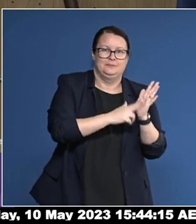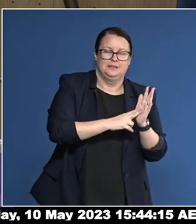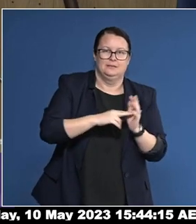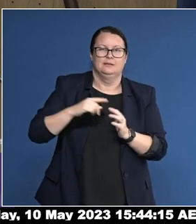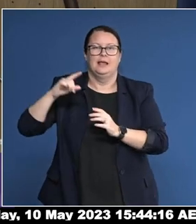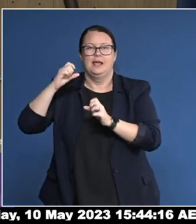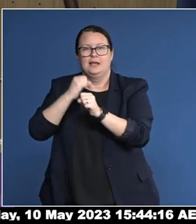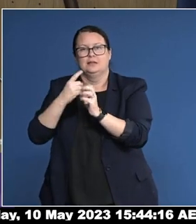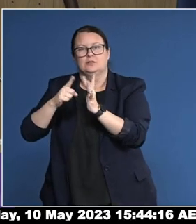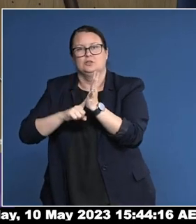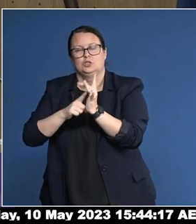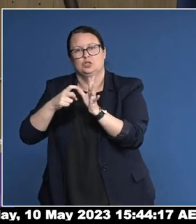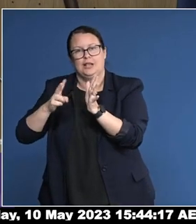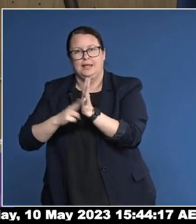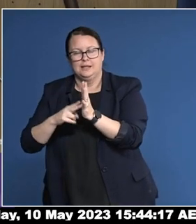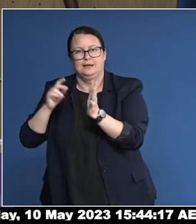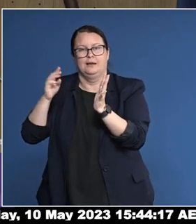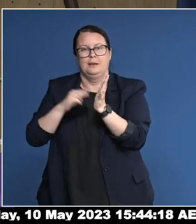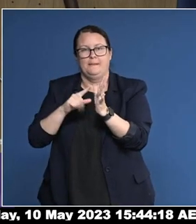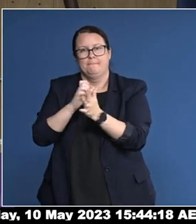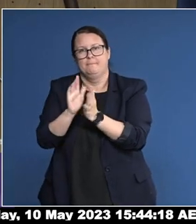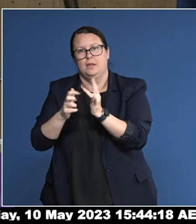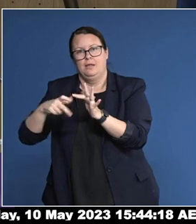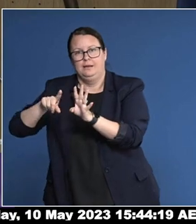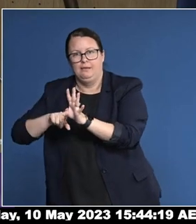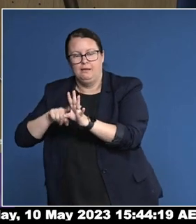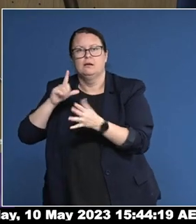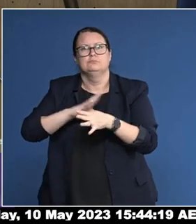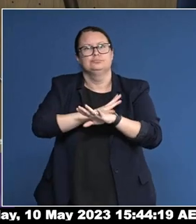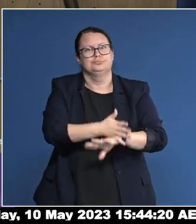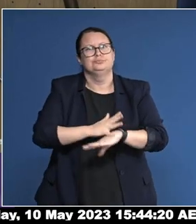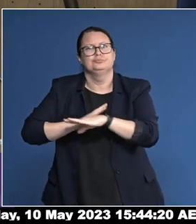Commission have done a superb job gathering and presenting evidence for this hearing.